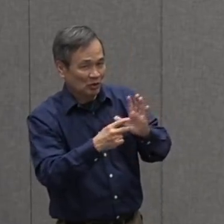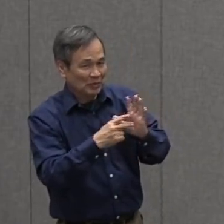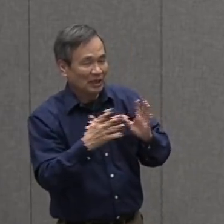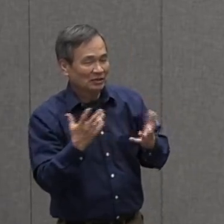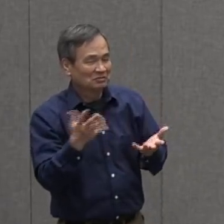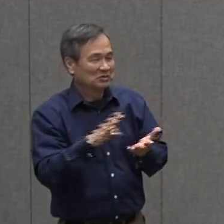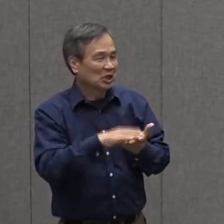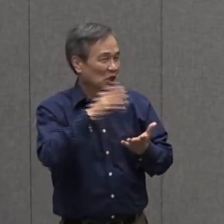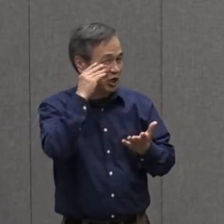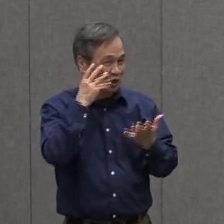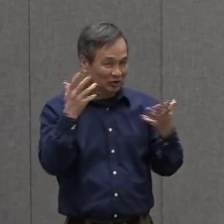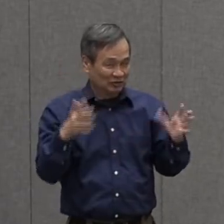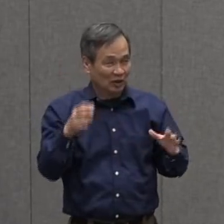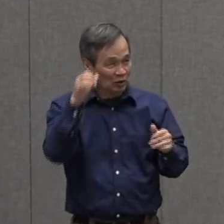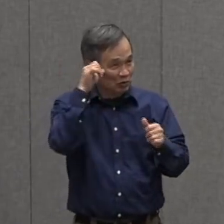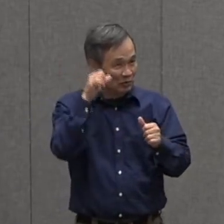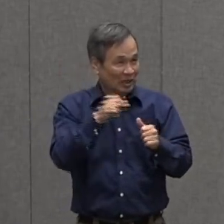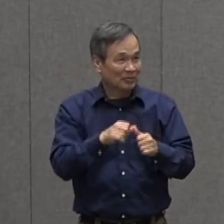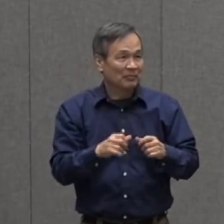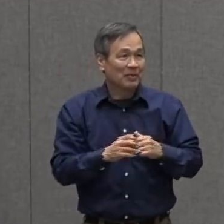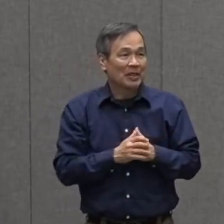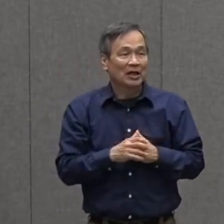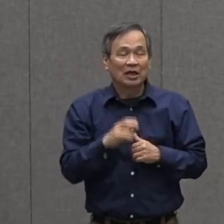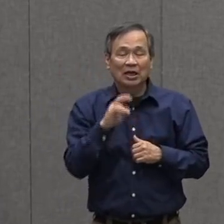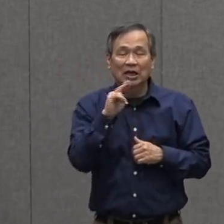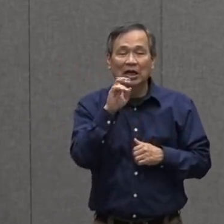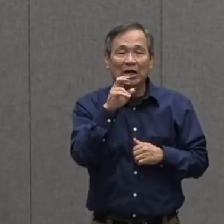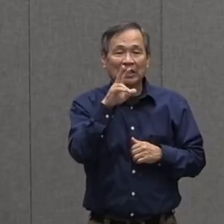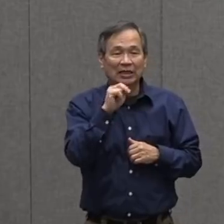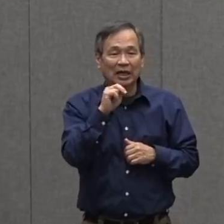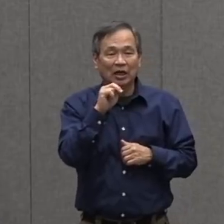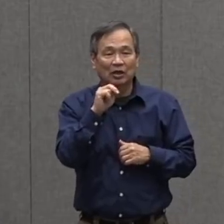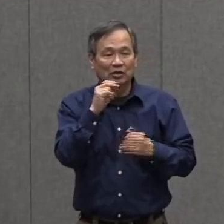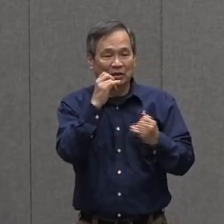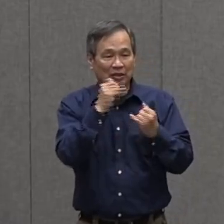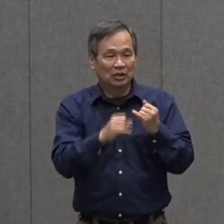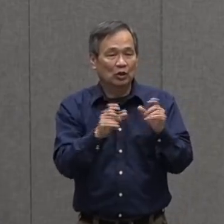Remember we said when the noun ends in a Y like bunny,